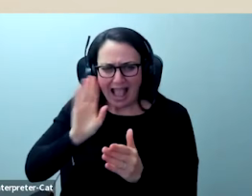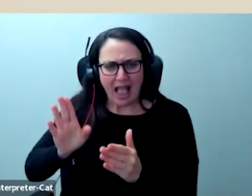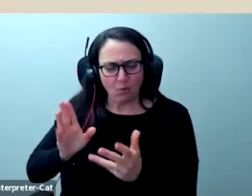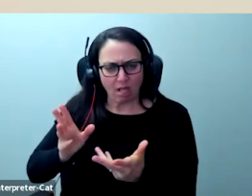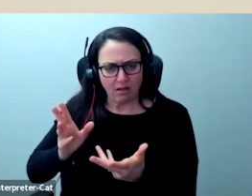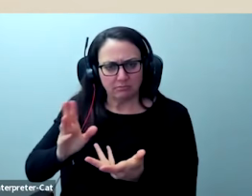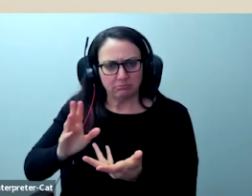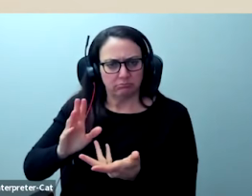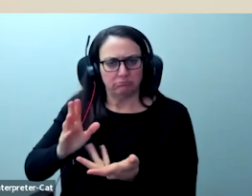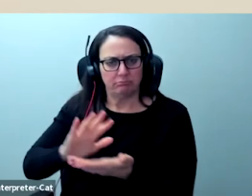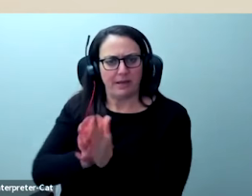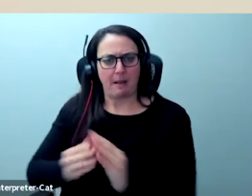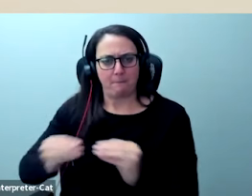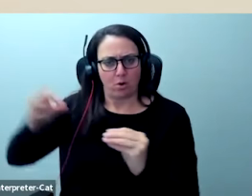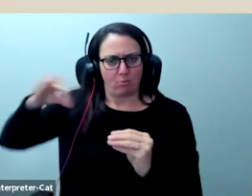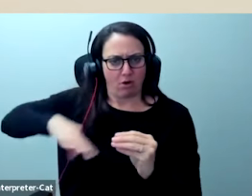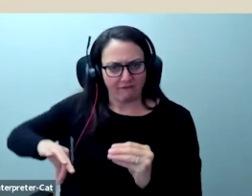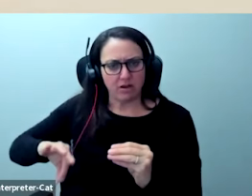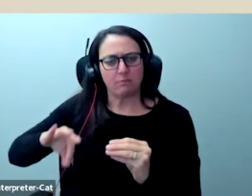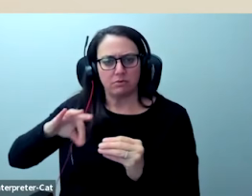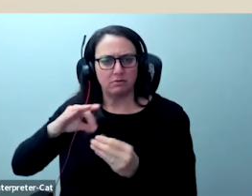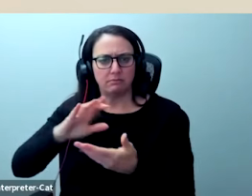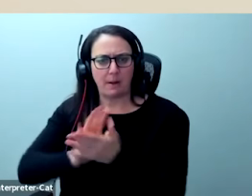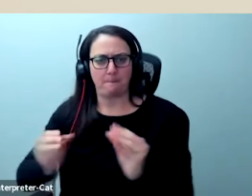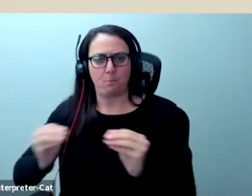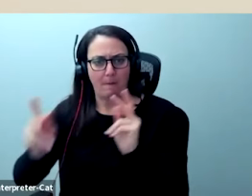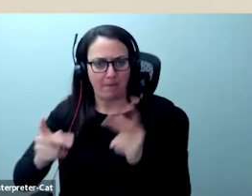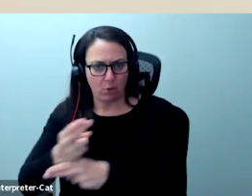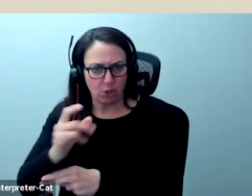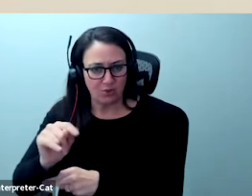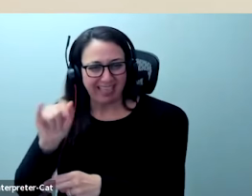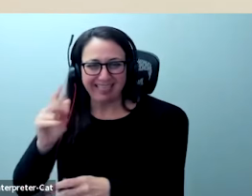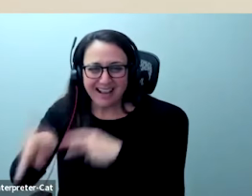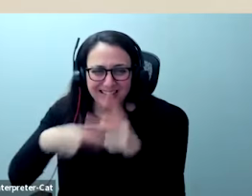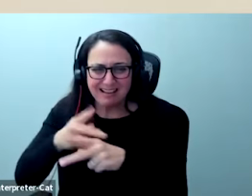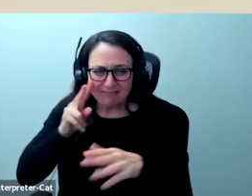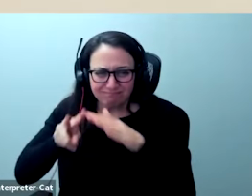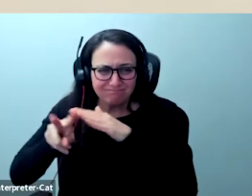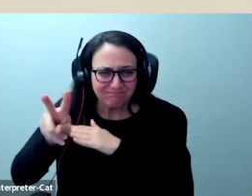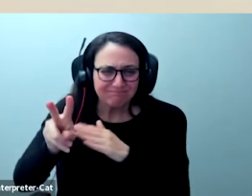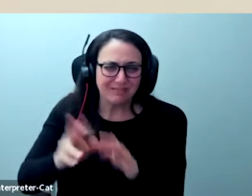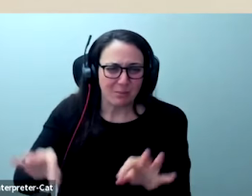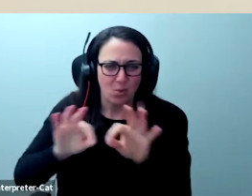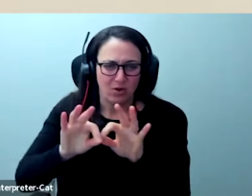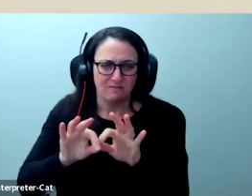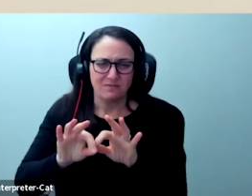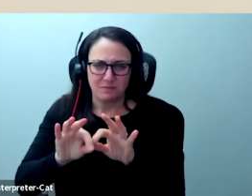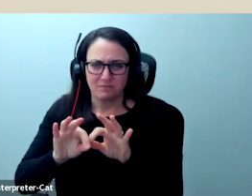drive impact, drive more users? And that is the type of forecasting that is so important to be able to do with any feature.